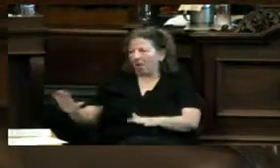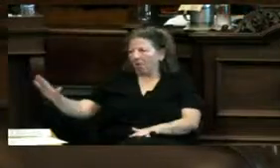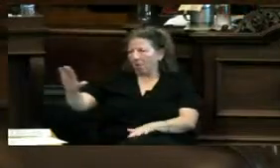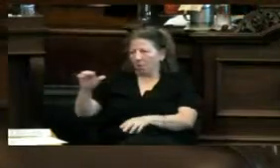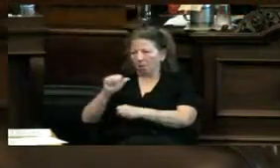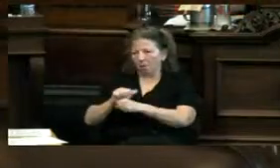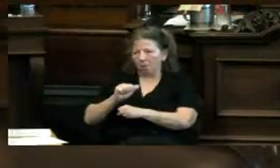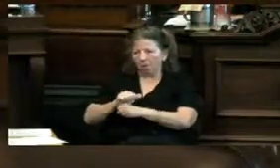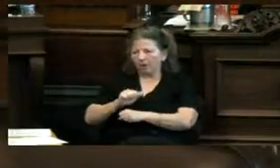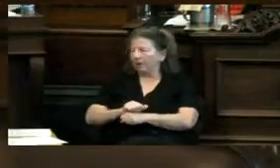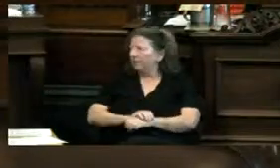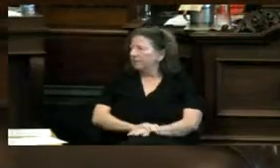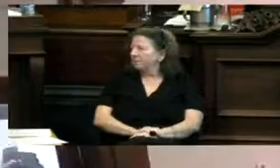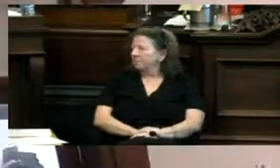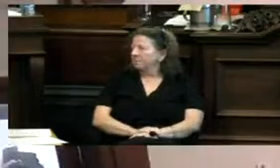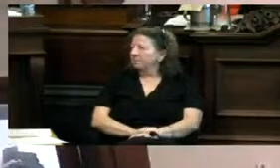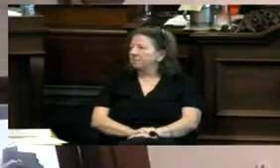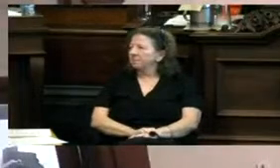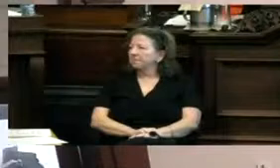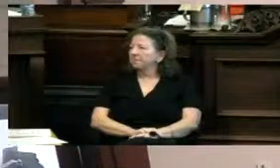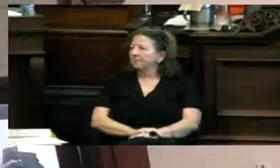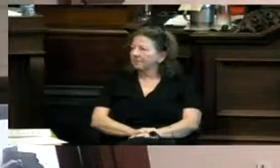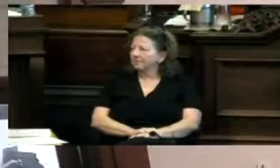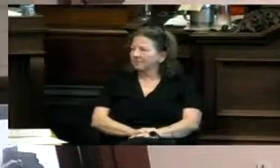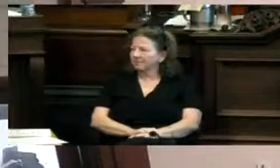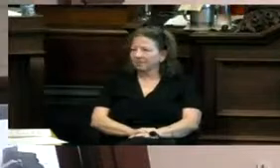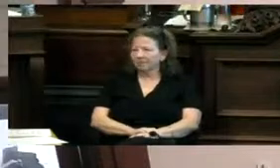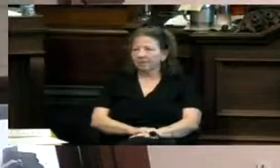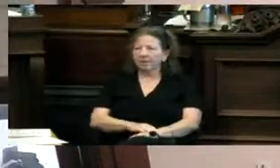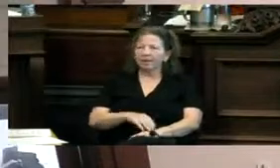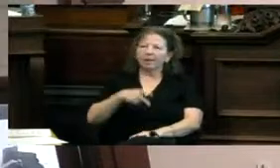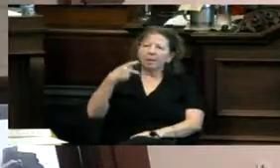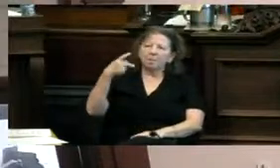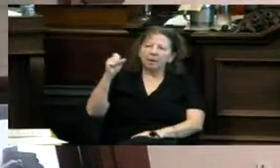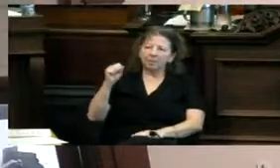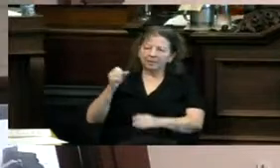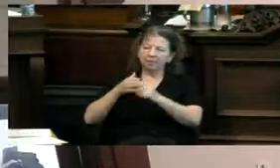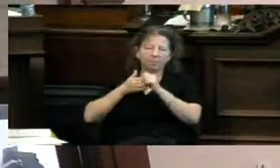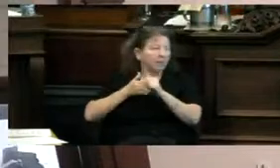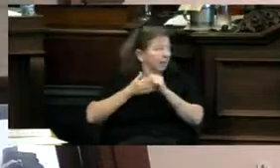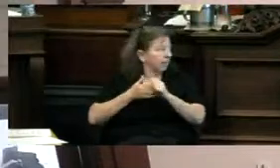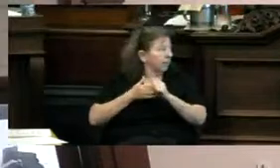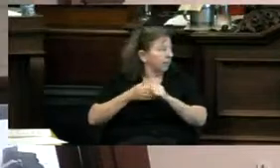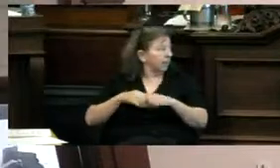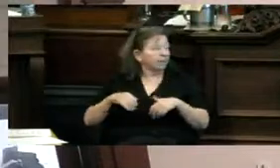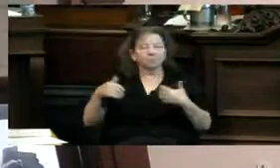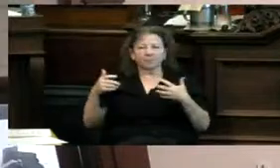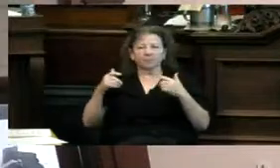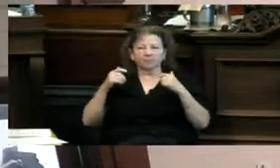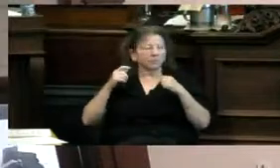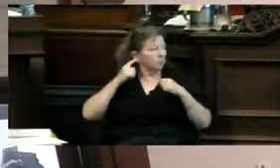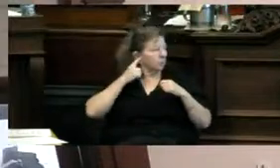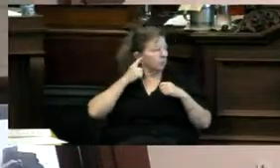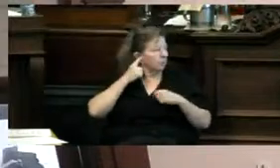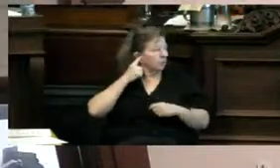dedication to our young people and to staff. God bless you, because we could not have done it without the great, amazing